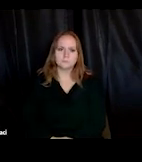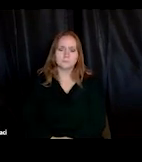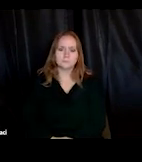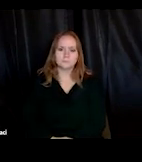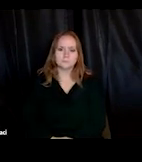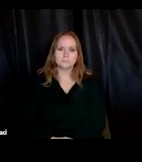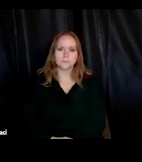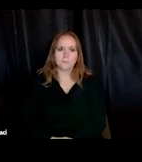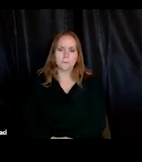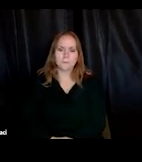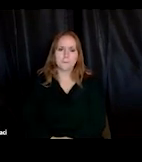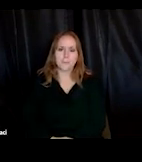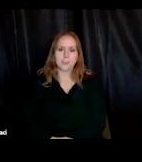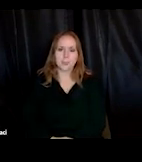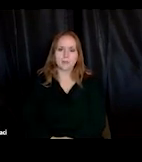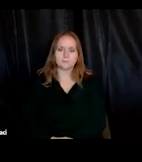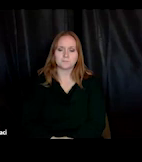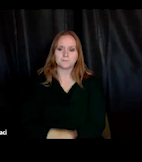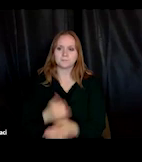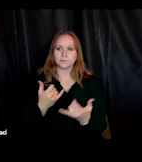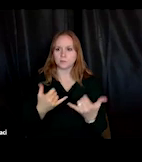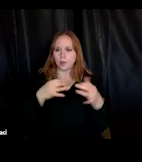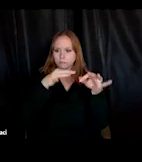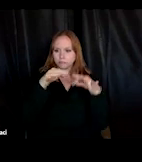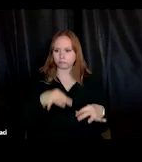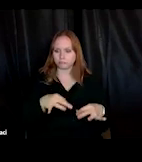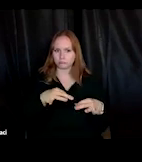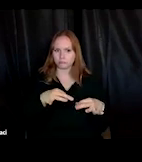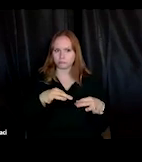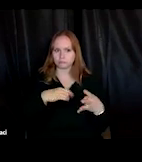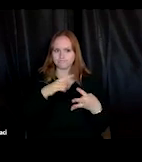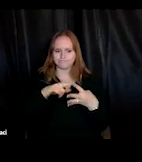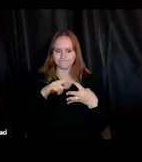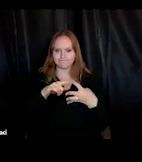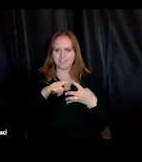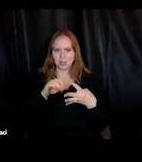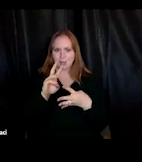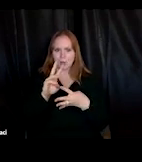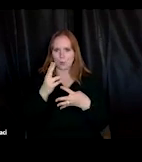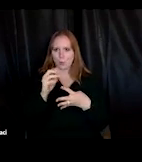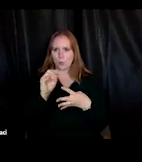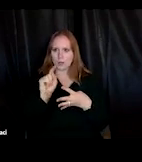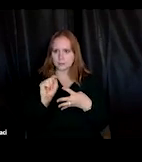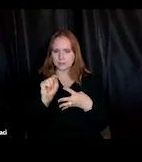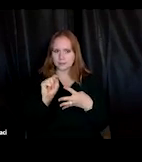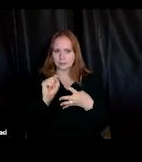So going into kind of the what of really how our steering committee has started from